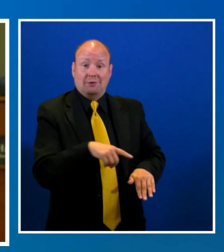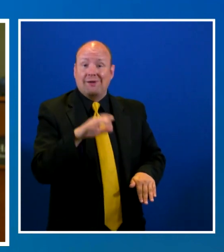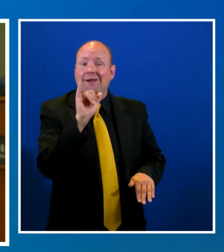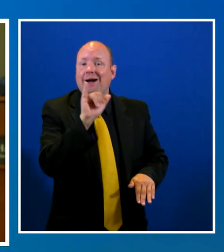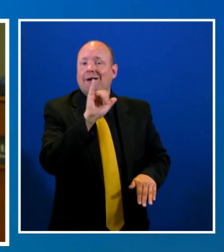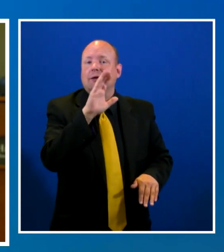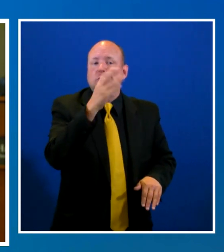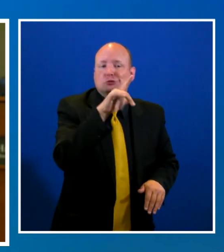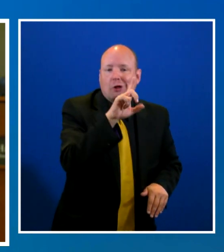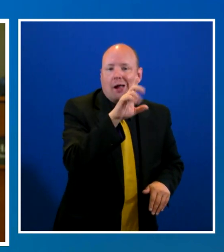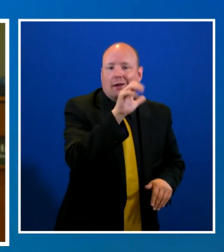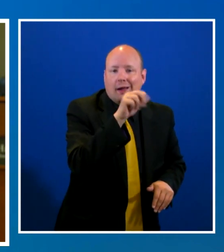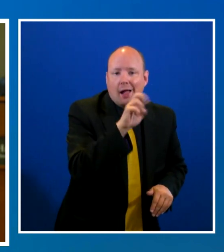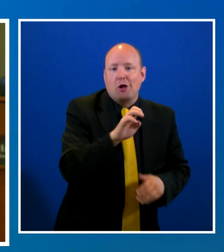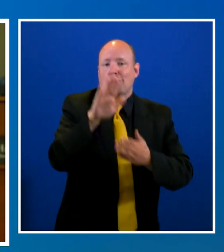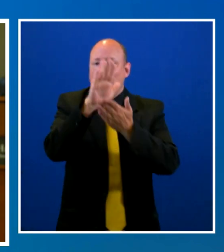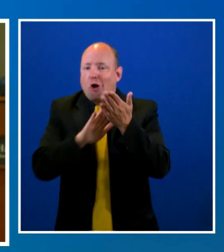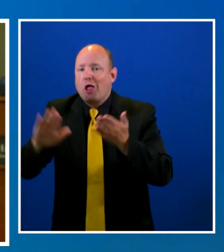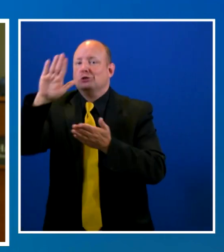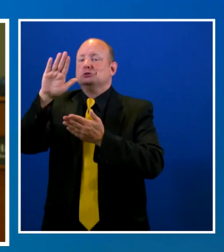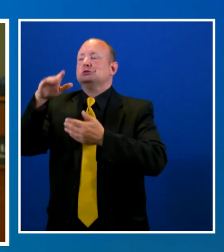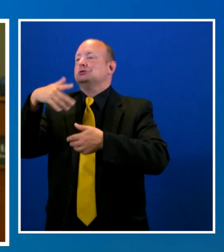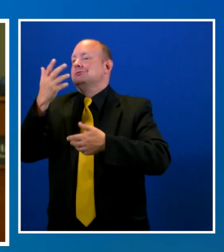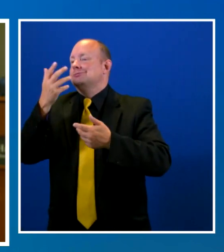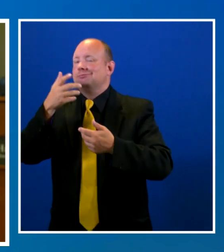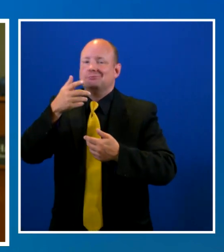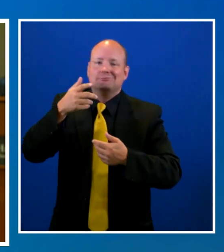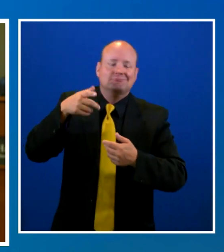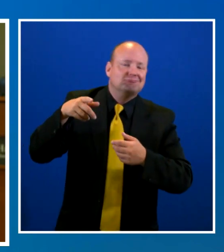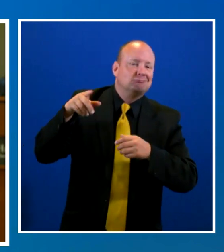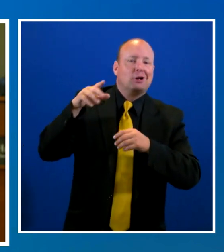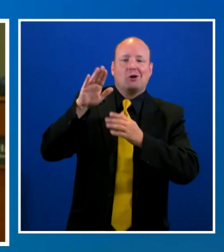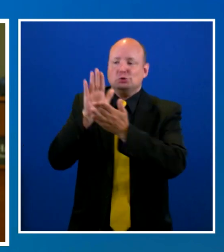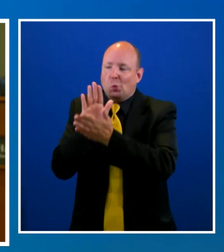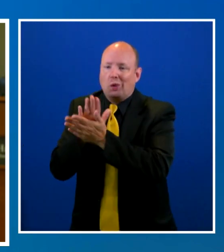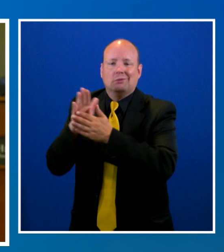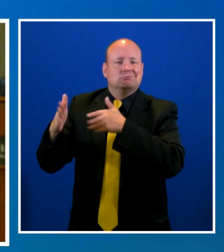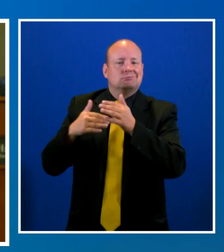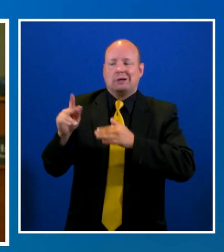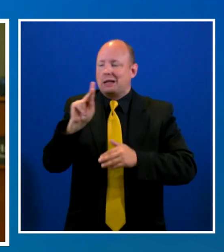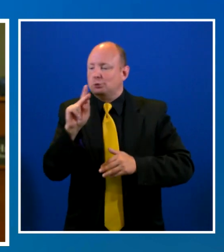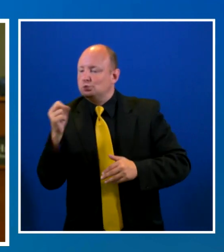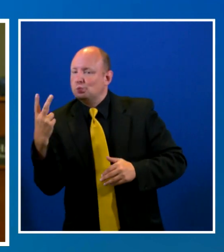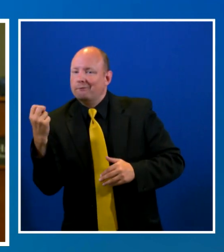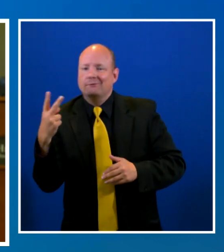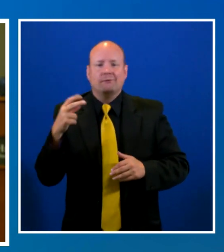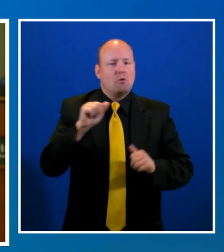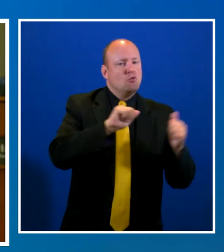K through 12 educators, school staff, coaches, bus drivers,